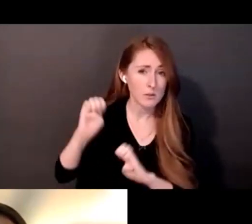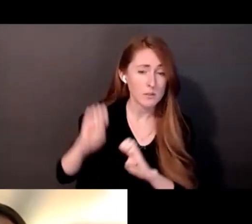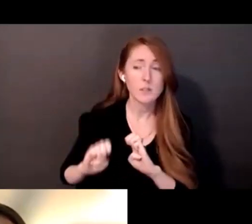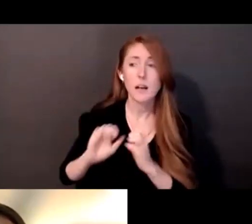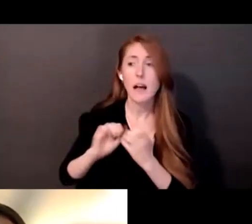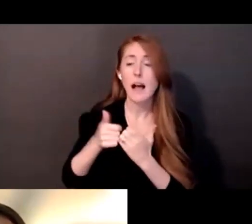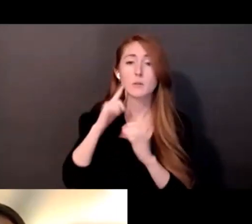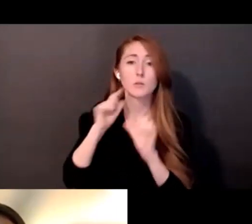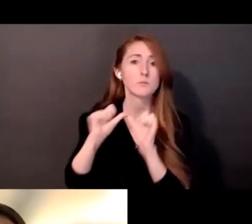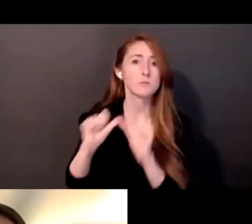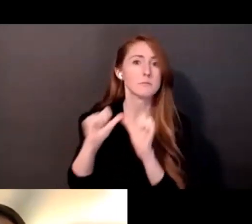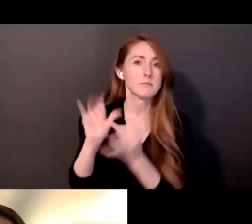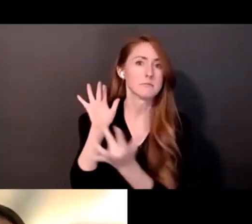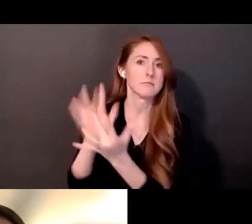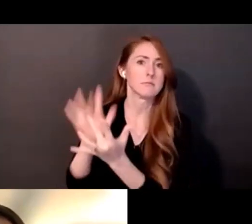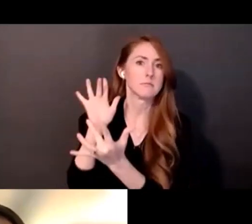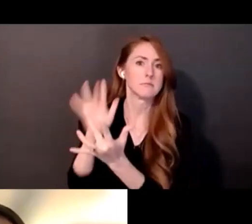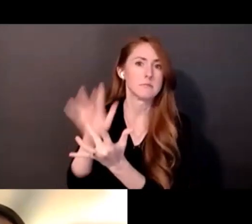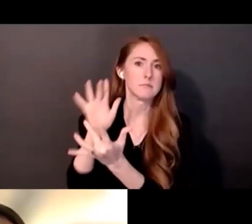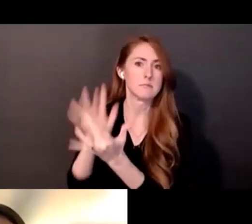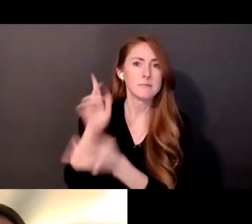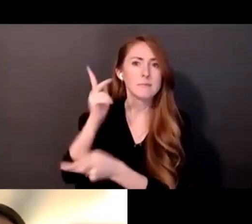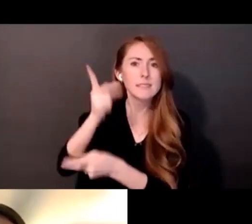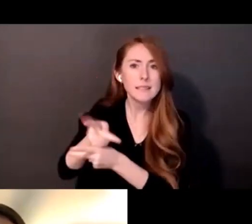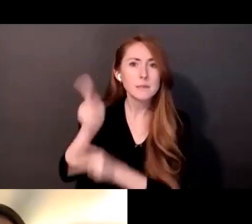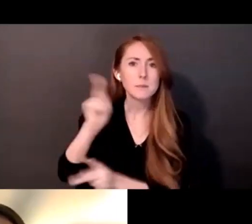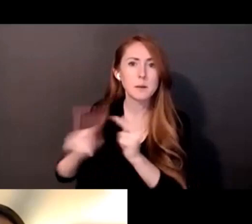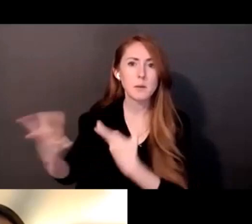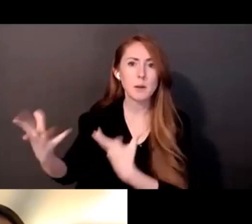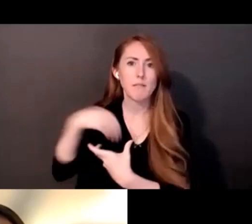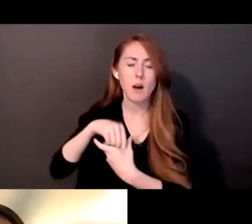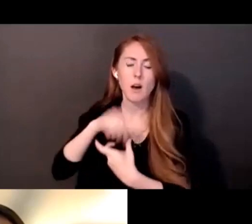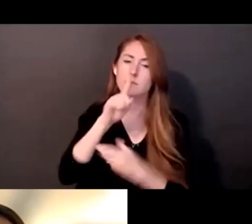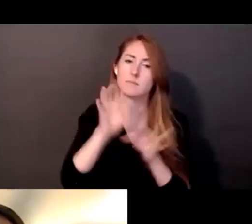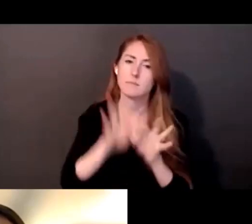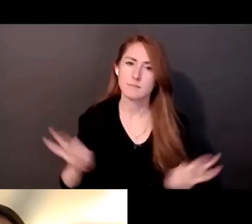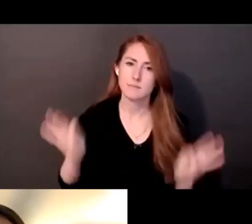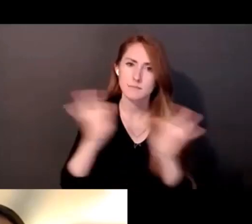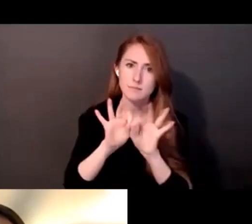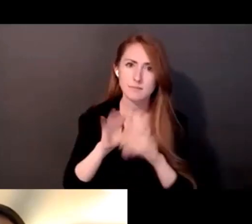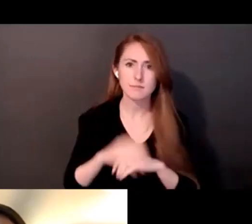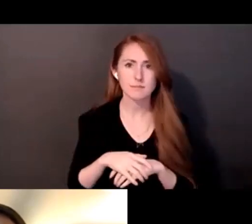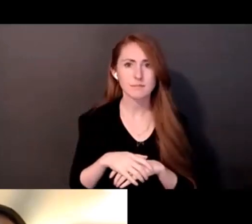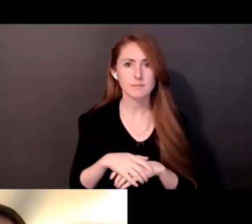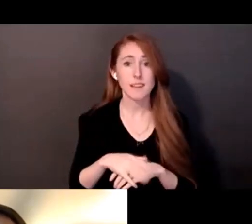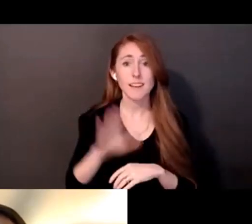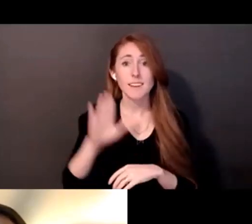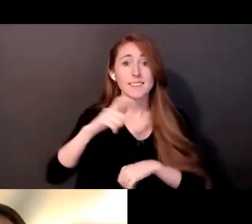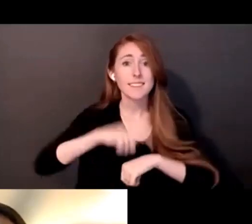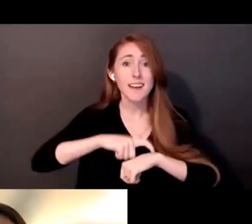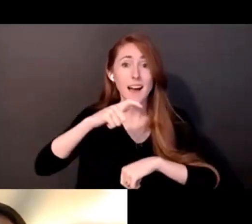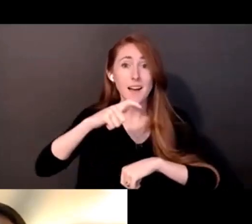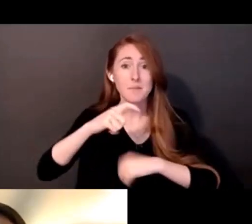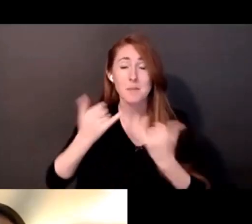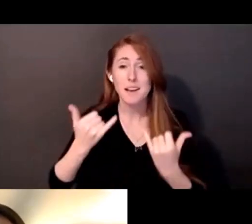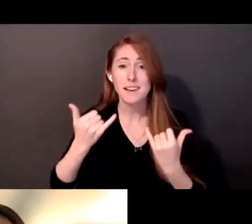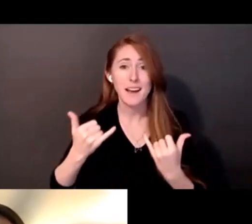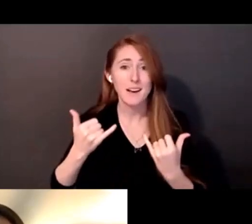is really important. And timing, time for everyone is at such a premium, and that can be definitely difficult.